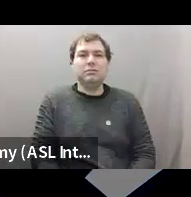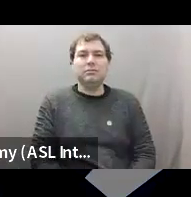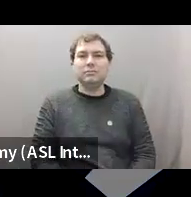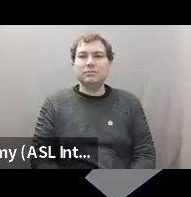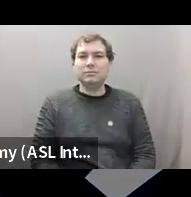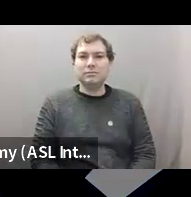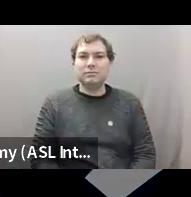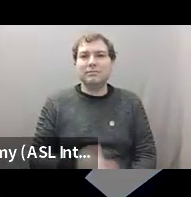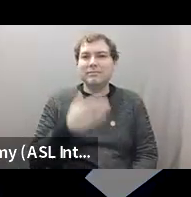Linda Pogue: Thank you, Cassidy.